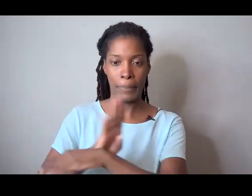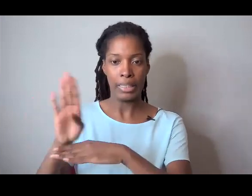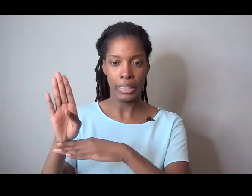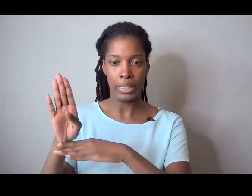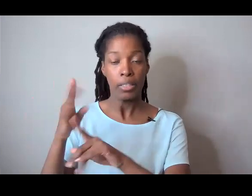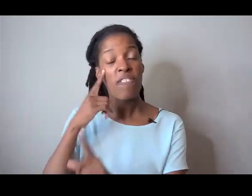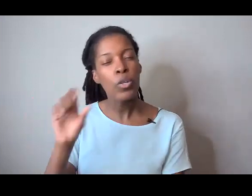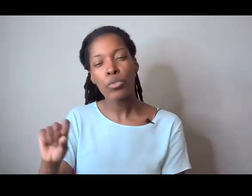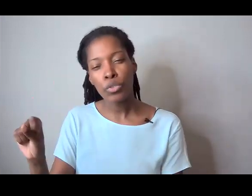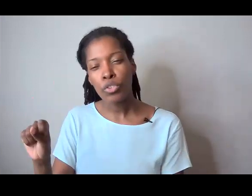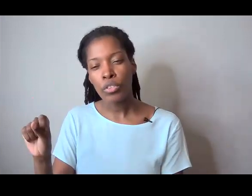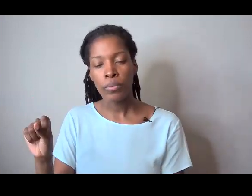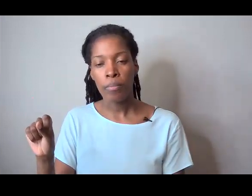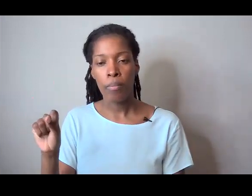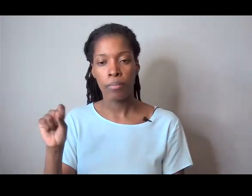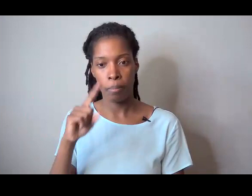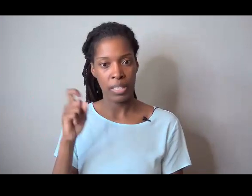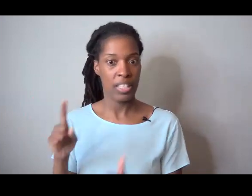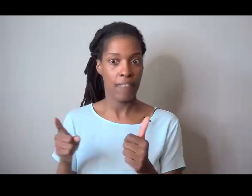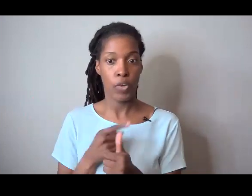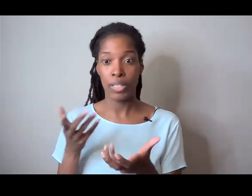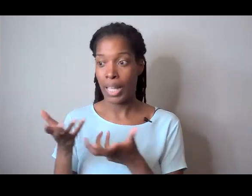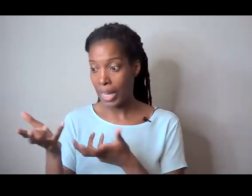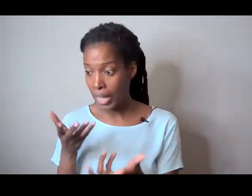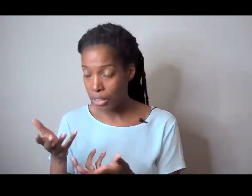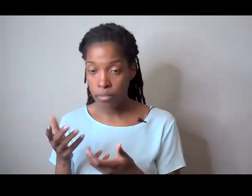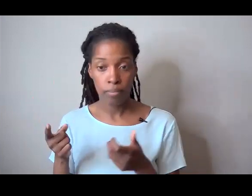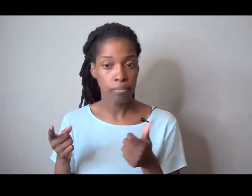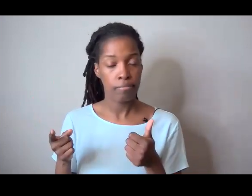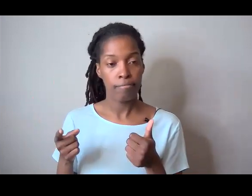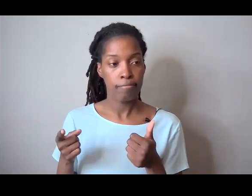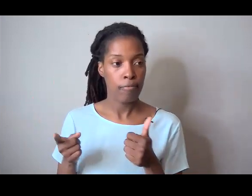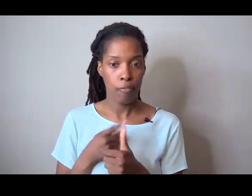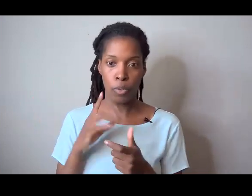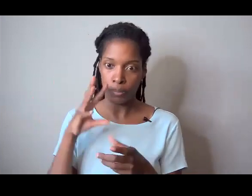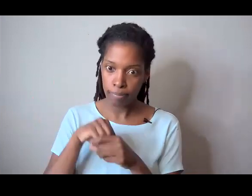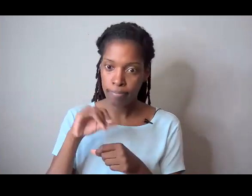because that's when she's first engaging in that self-employment activity.